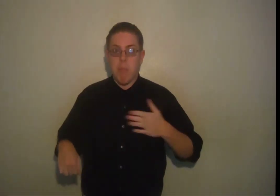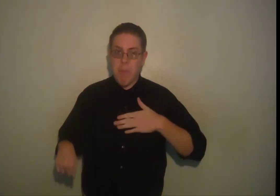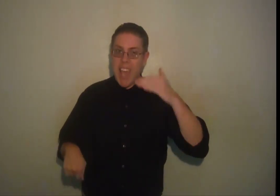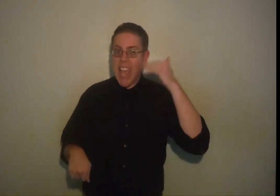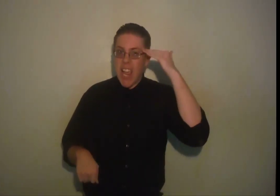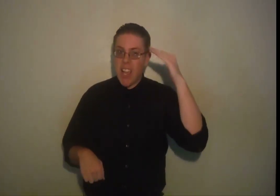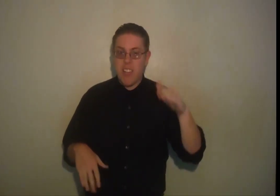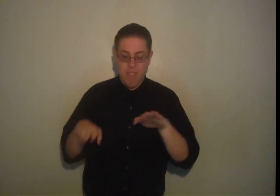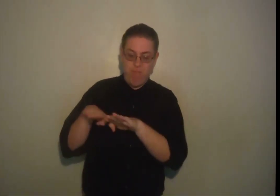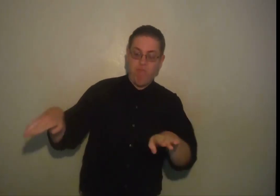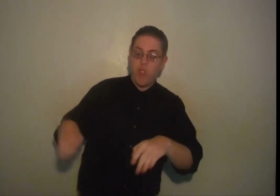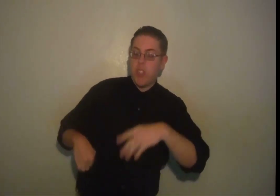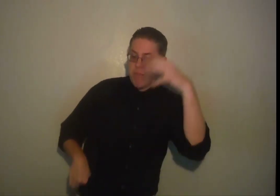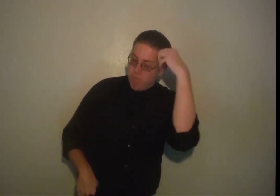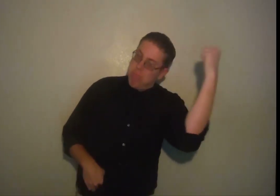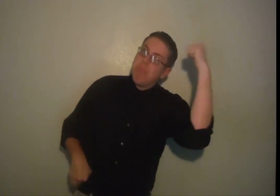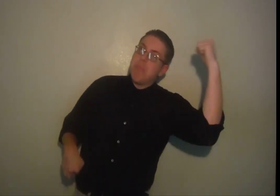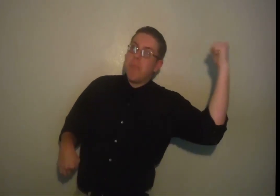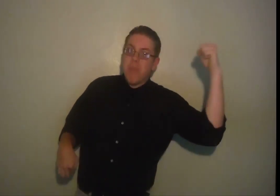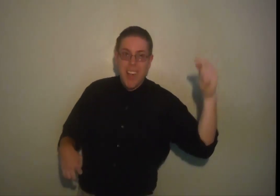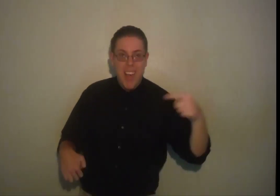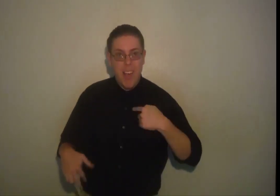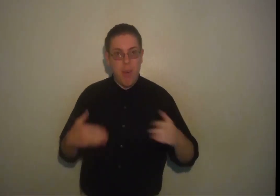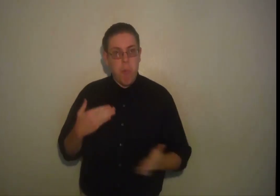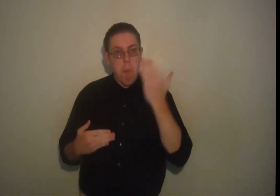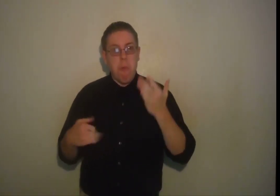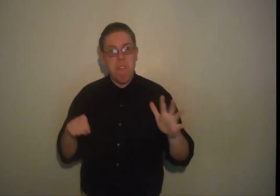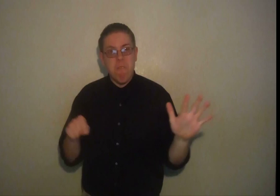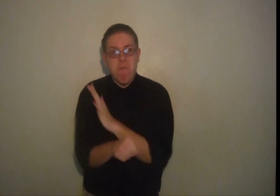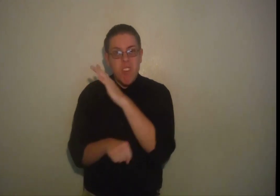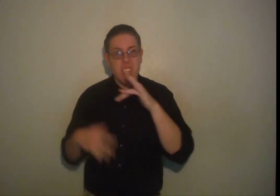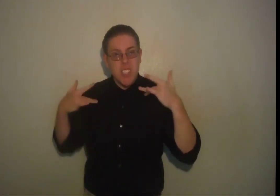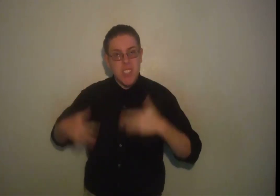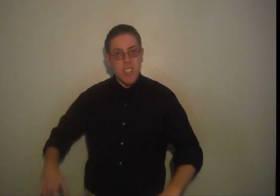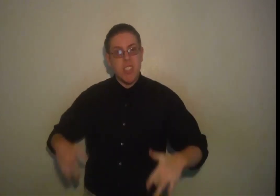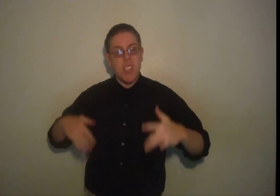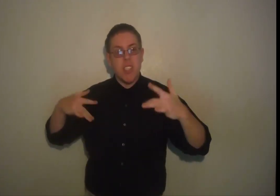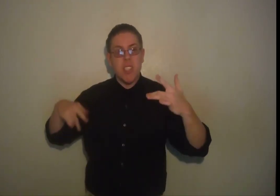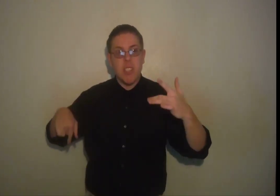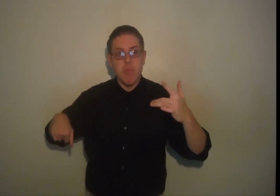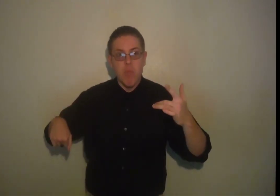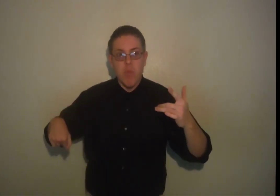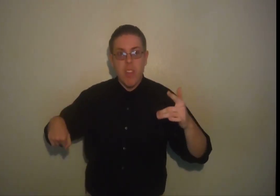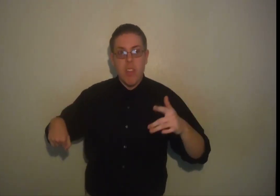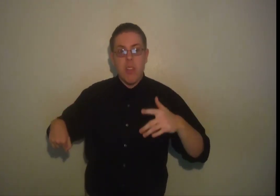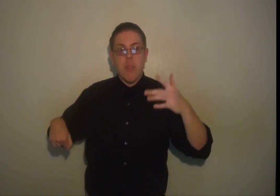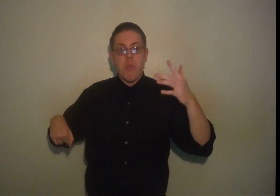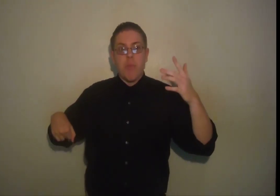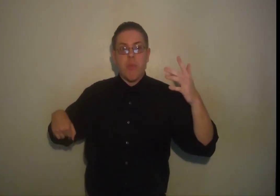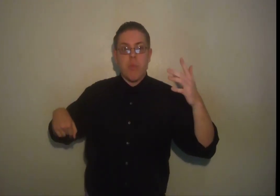had my head dragged against the ground, with me almost fully naked.